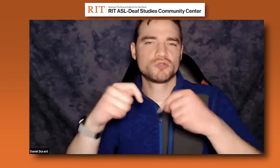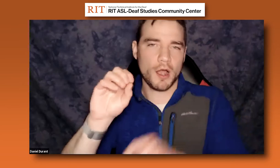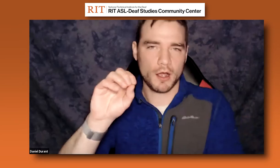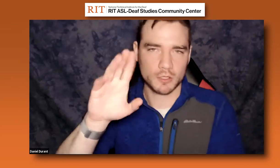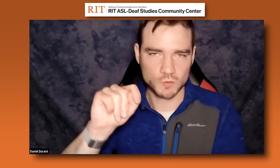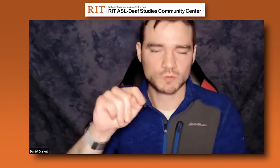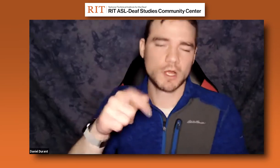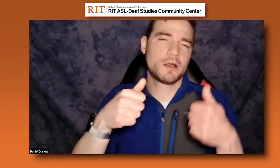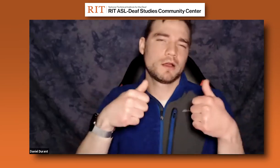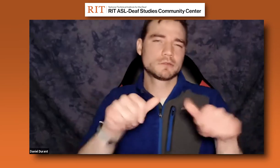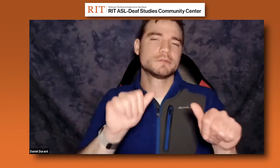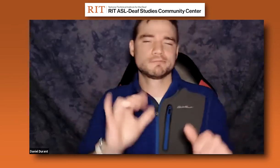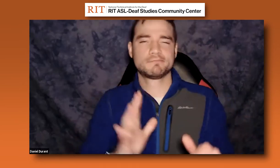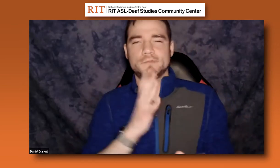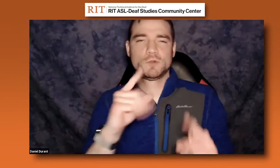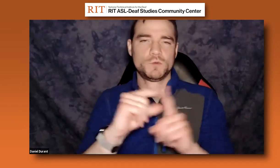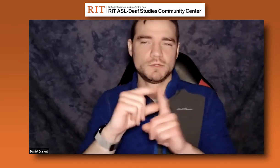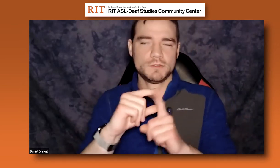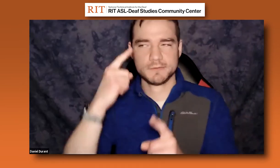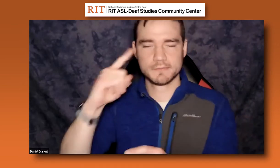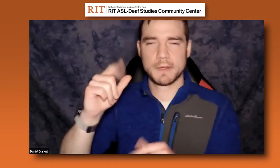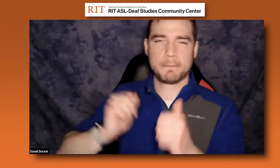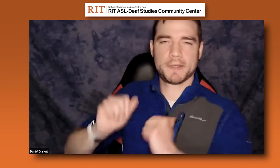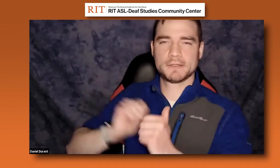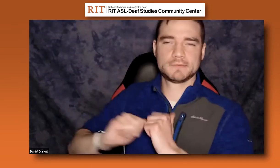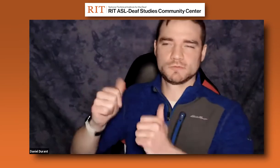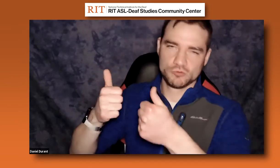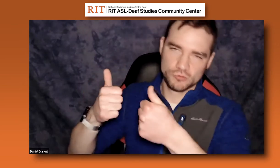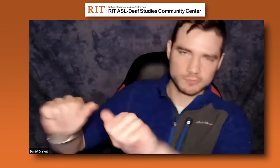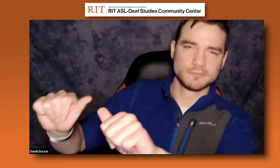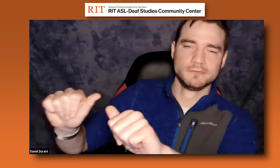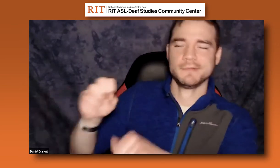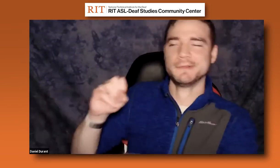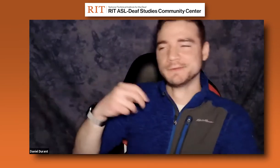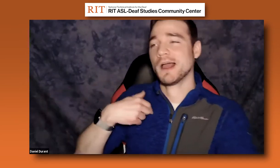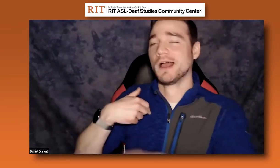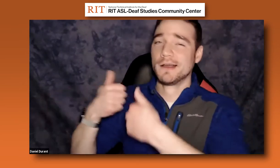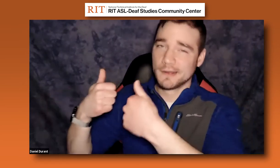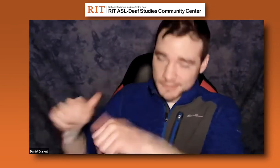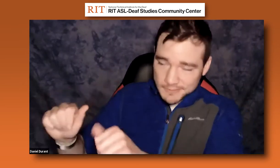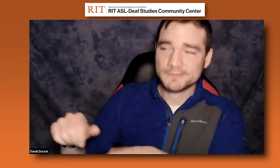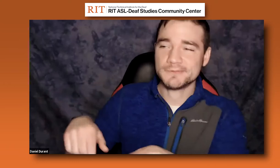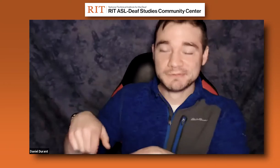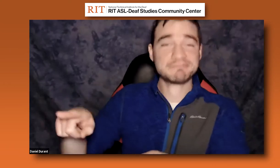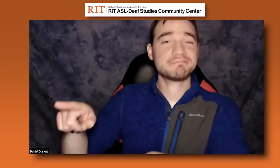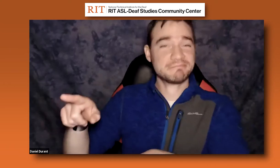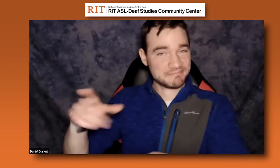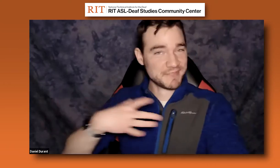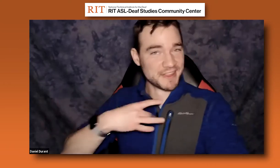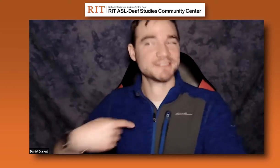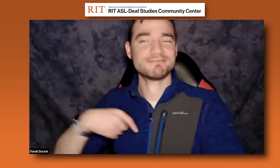The word "audition" means to try out for a play, so she drove me to my audition,